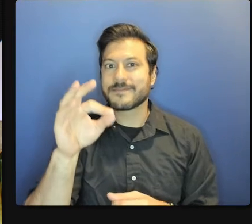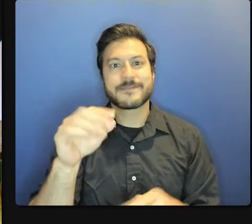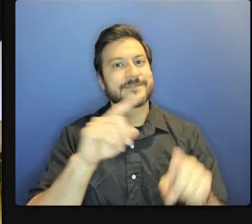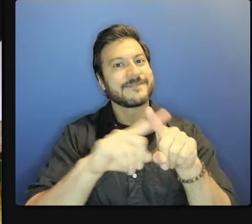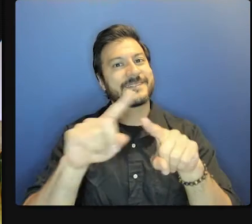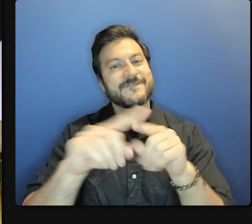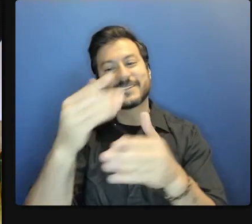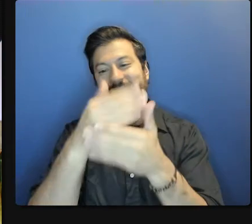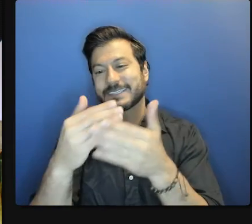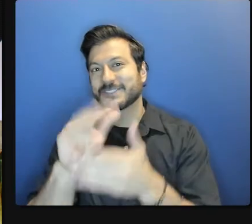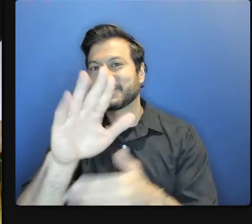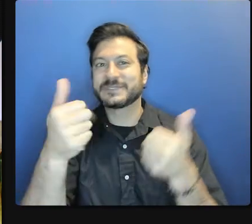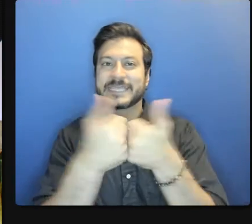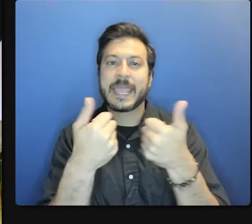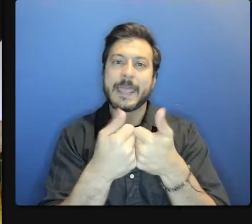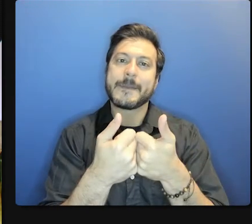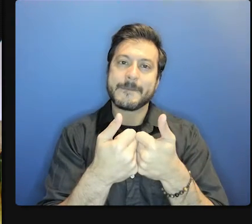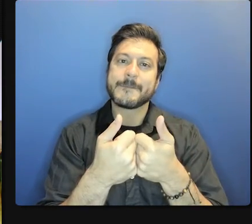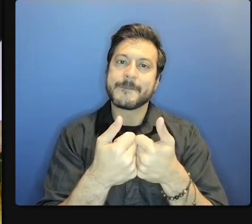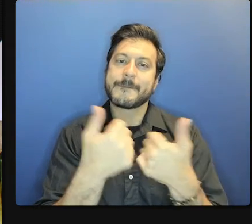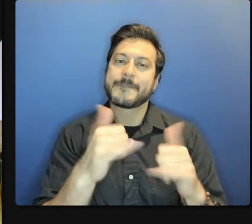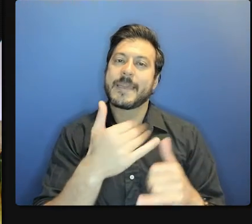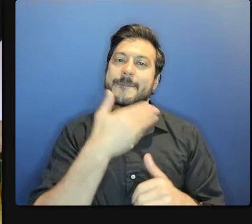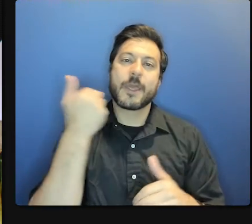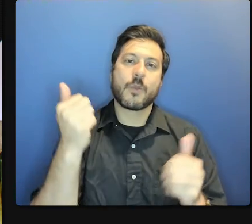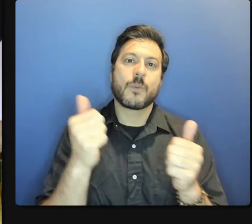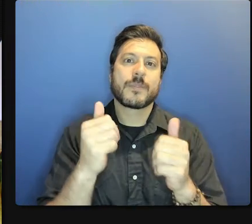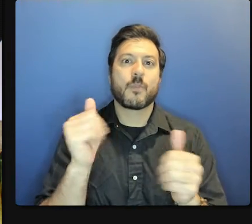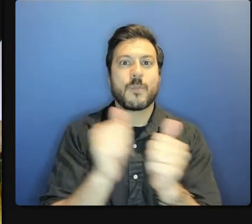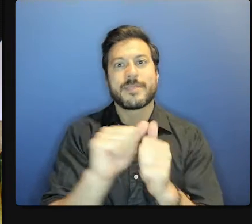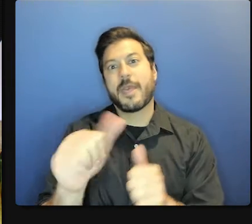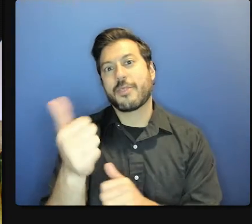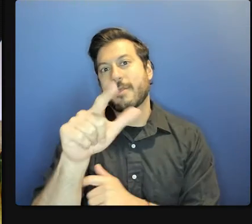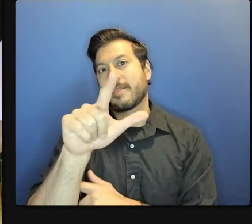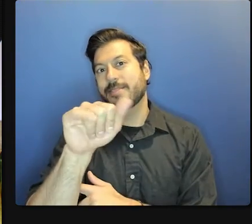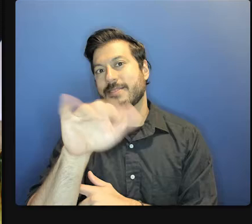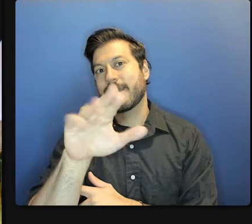that there's different sections of your game that play a bit better with different layouts.